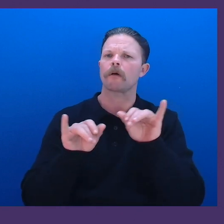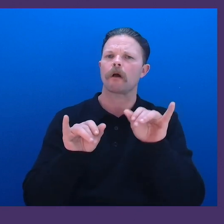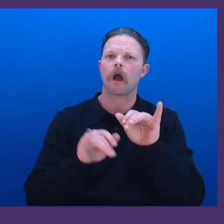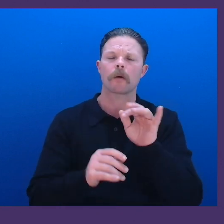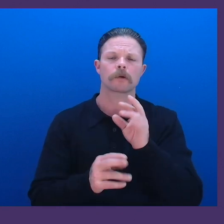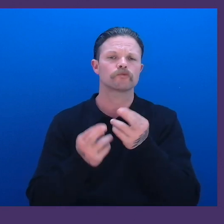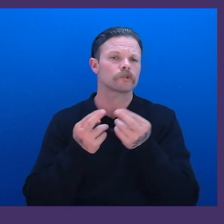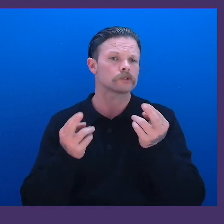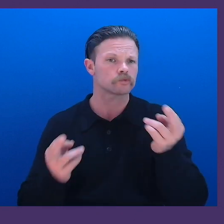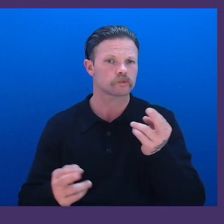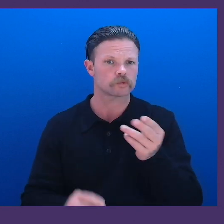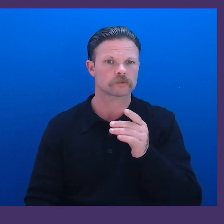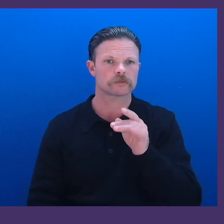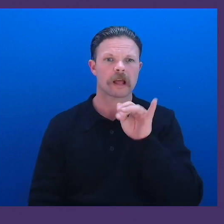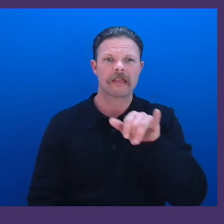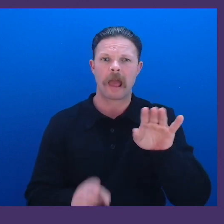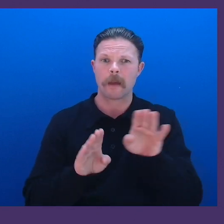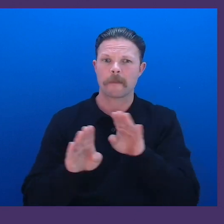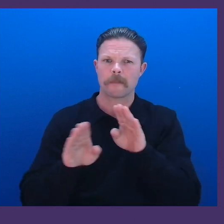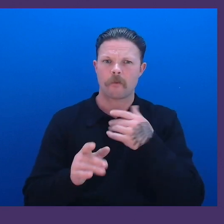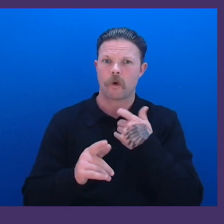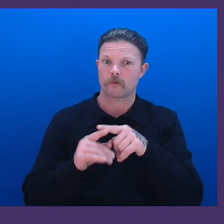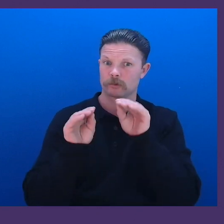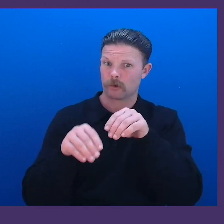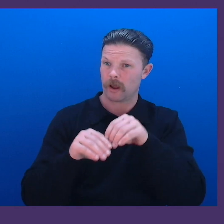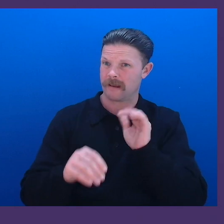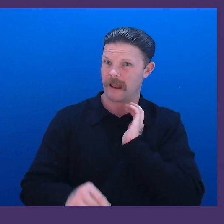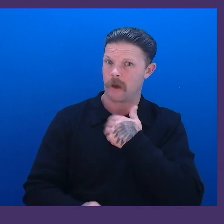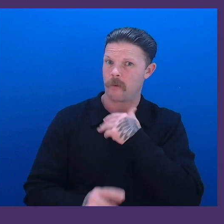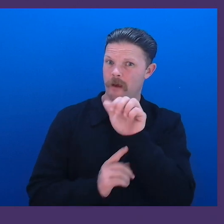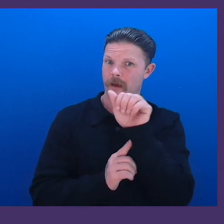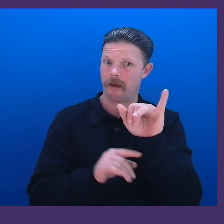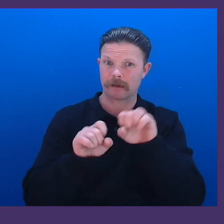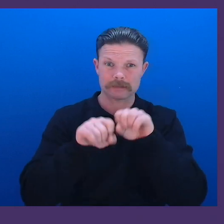With that said, generative AI comes not just with benefits.